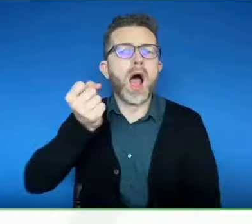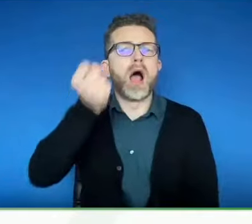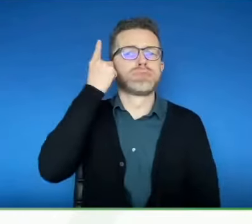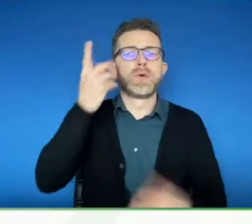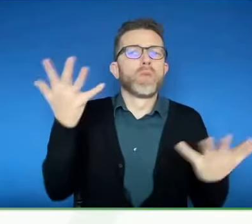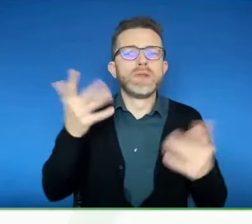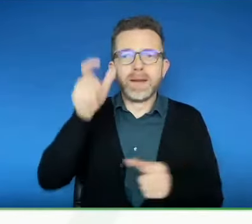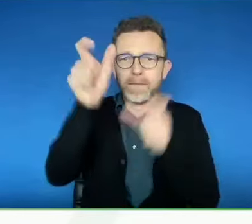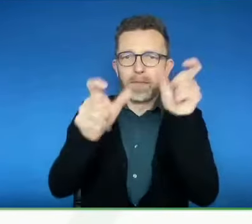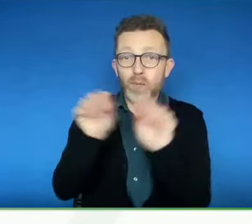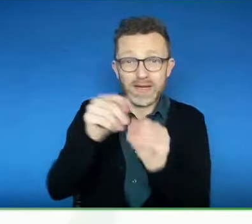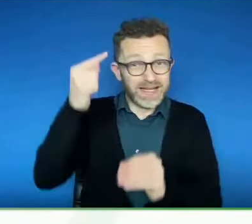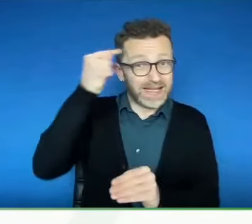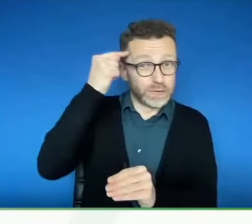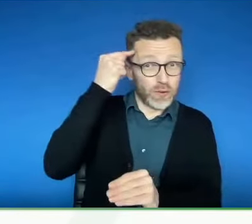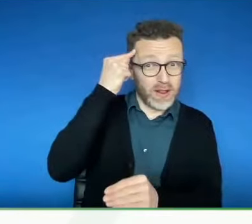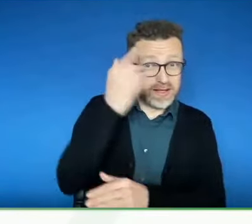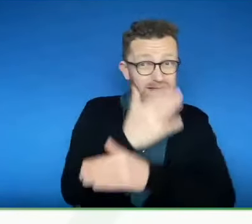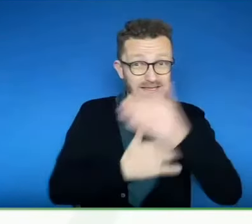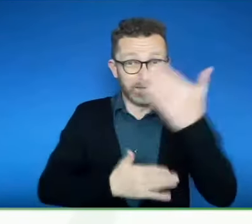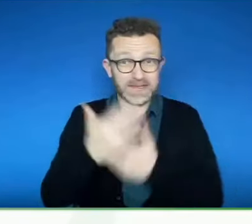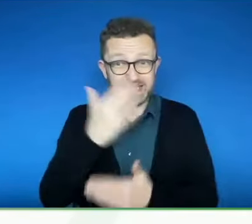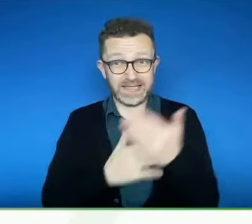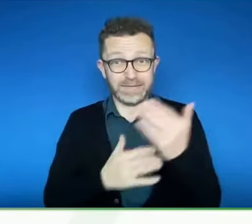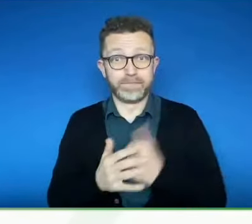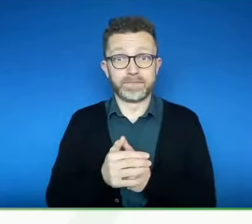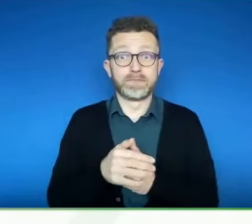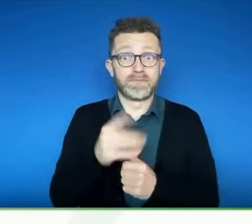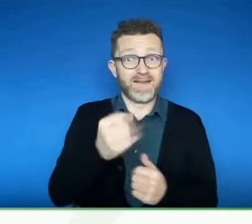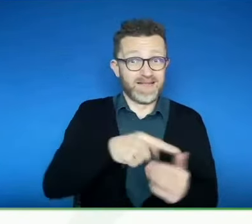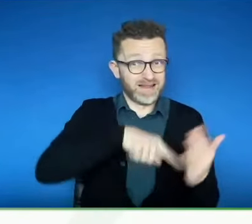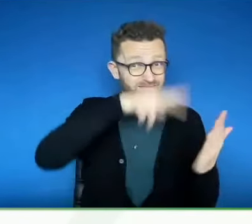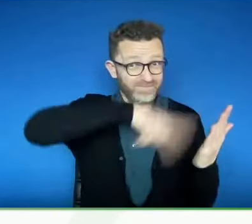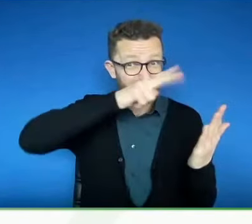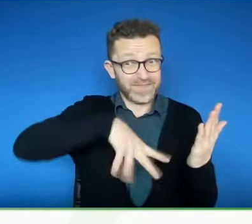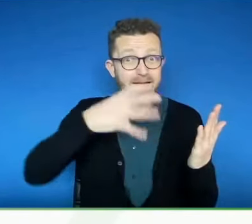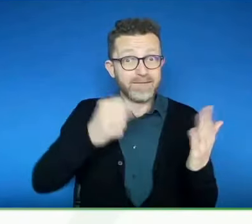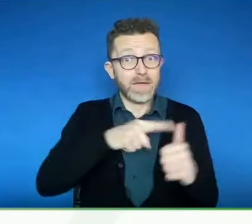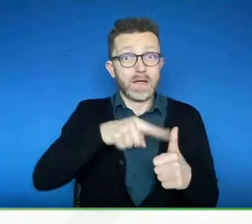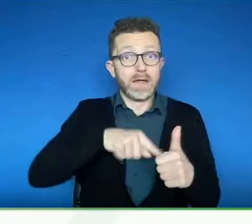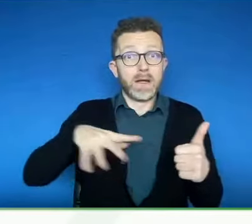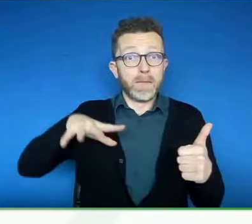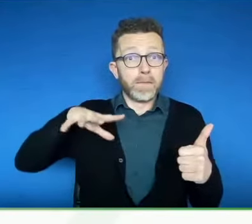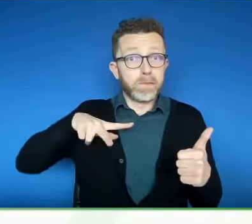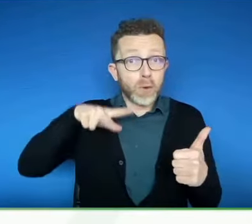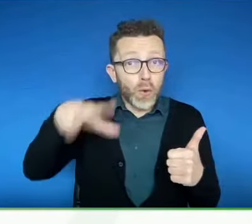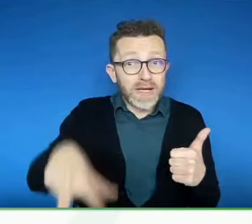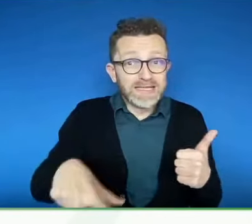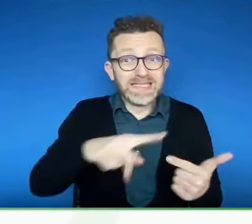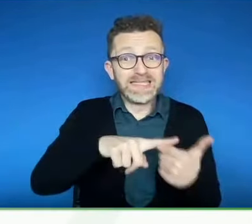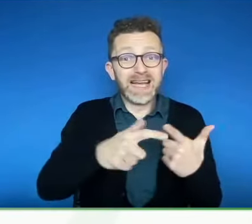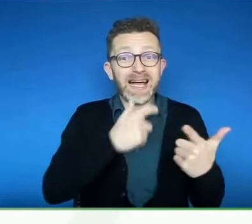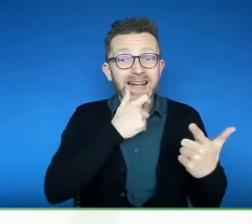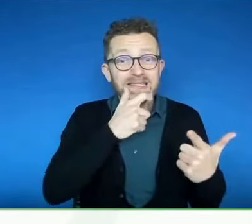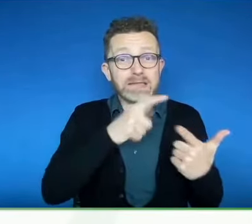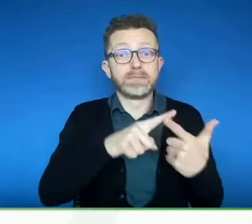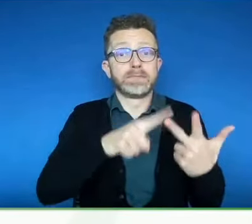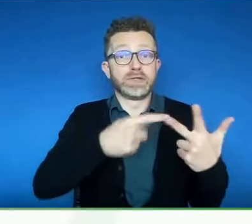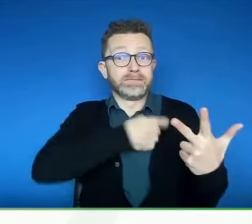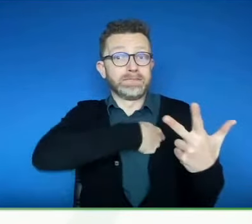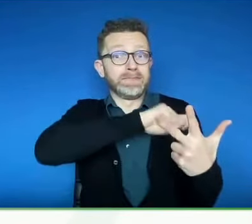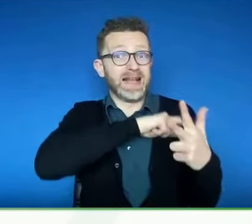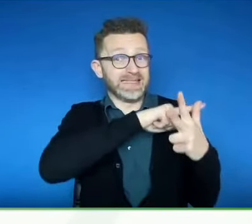And our next achievement you can see in the picture public meeting